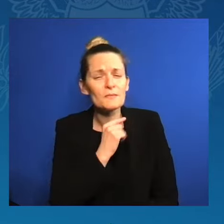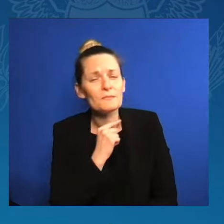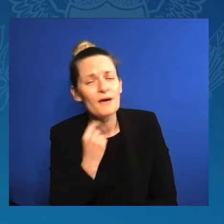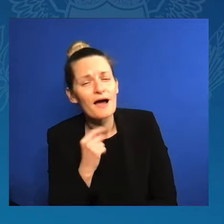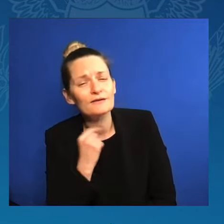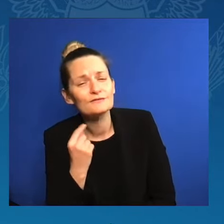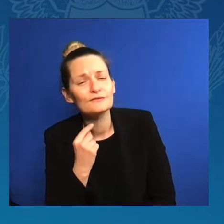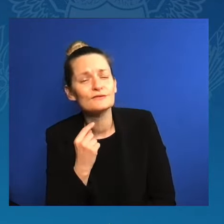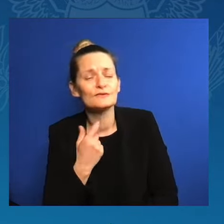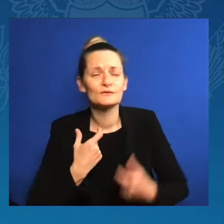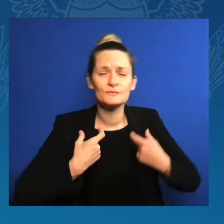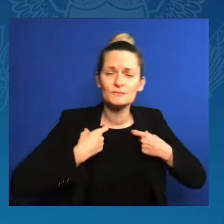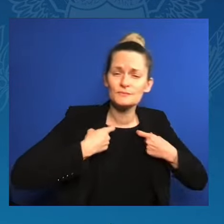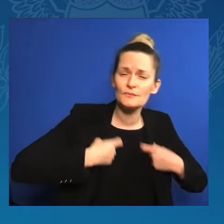telling her what to do.